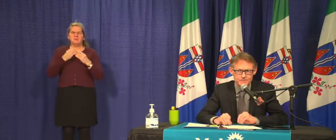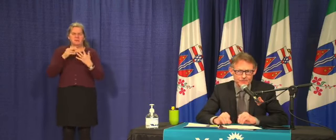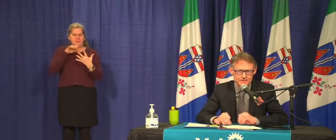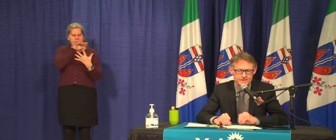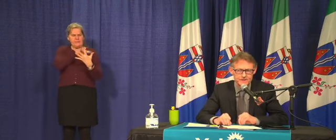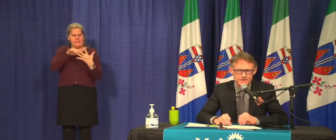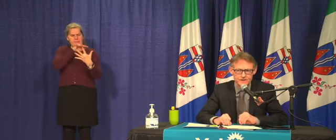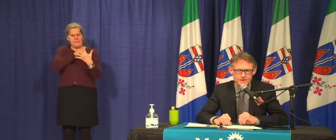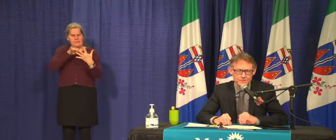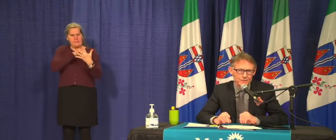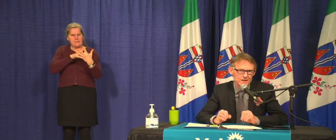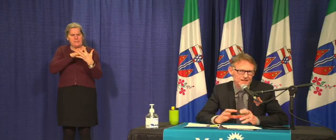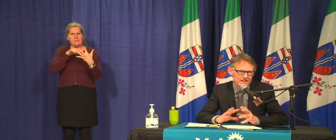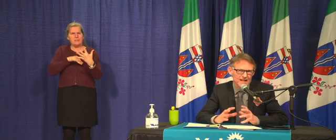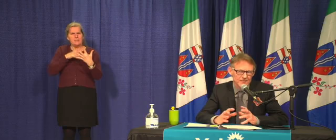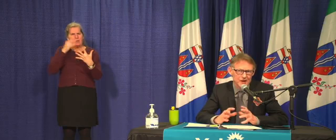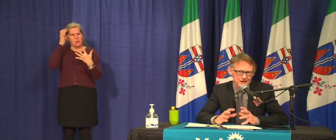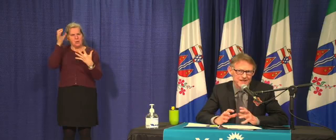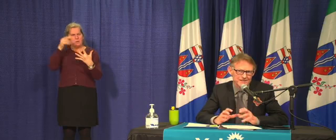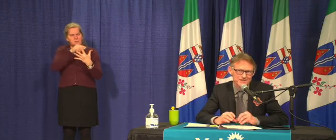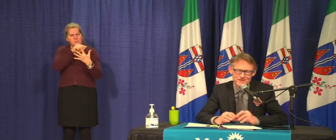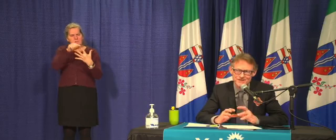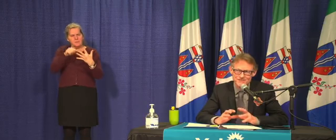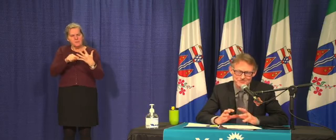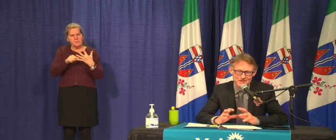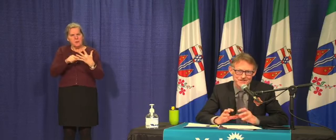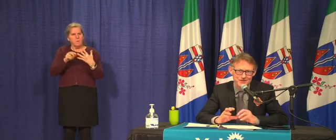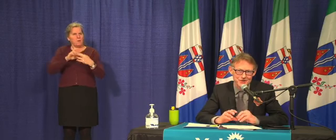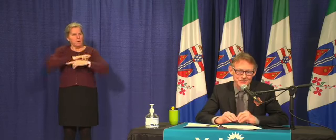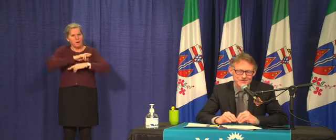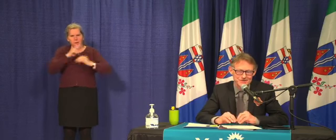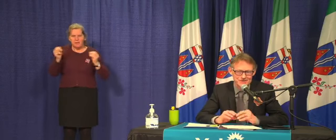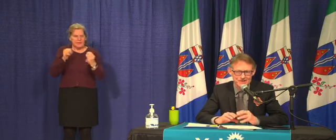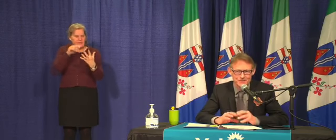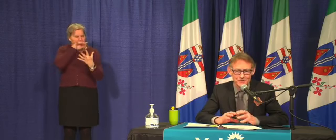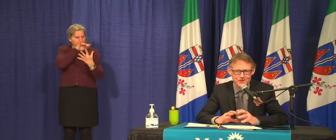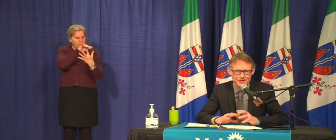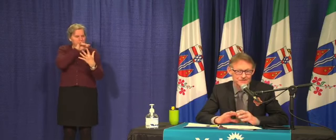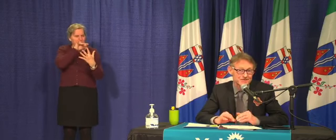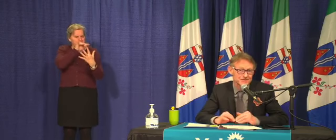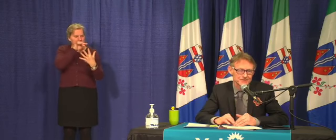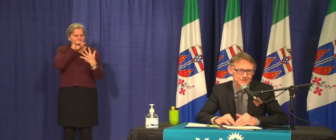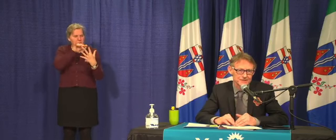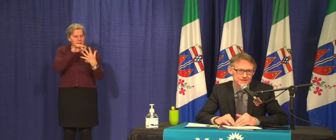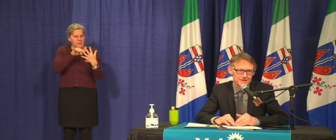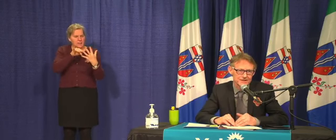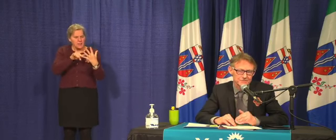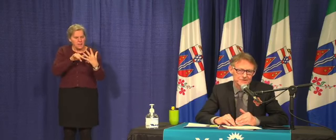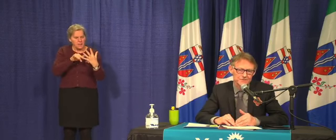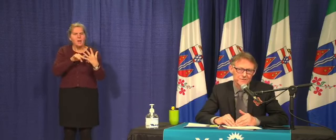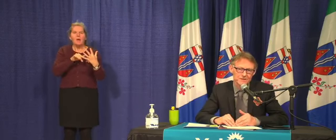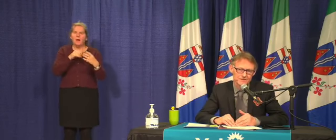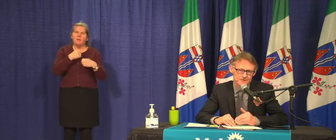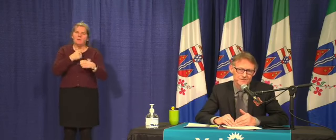POLICIES, WE WANT TO KIND OF HAVE THAT PACKAGE READY TO GO. IT'S NOT THAT WERE NOT INTERESTED IN DOING THIS, WE